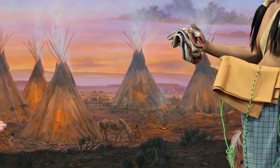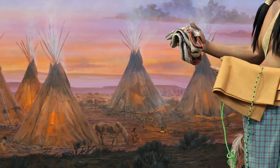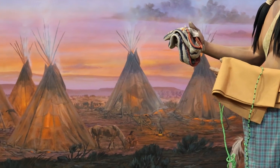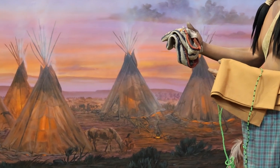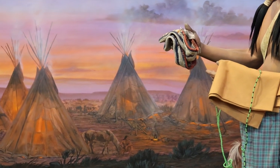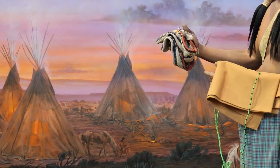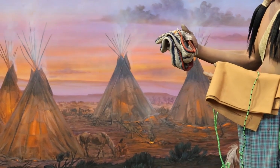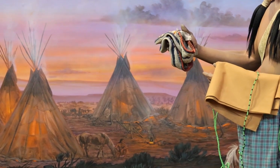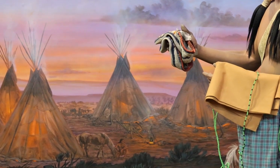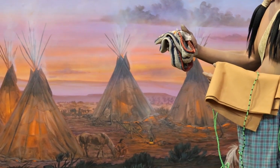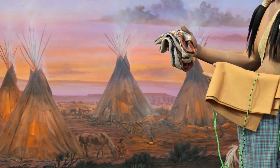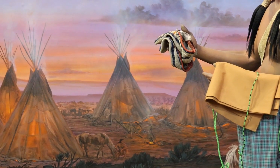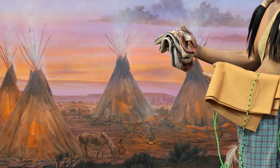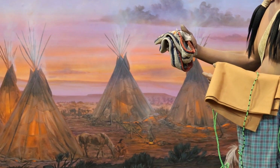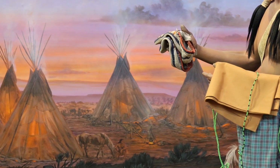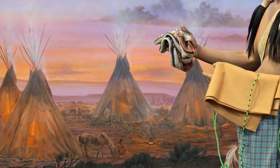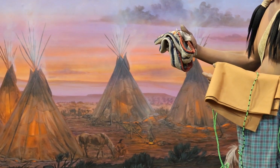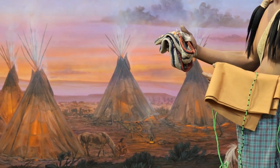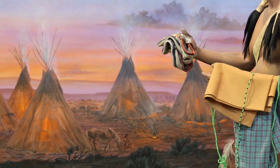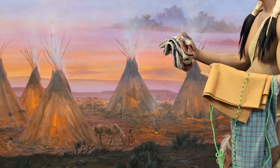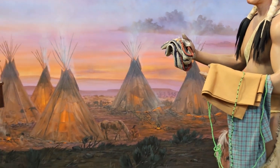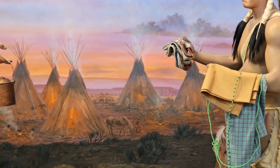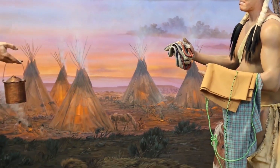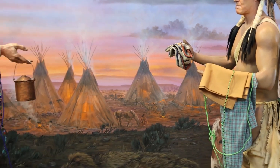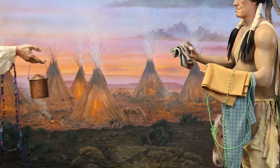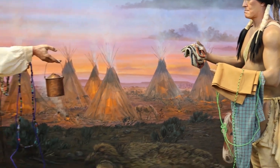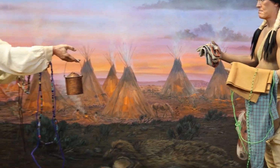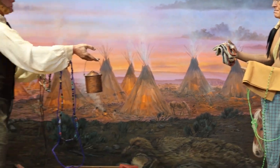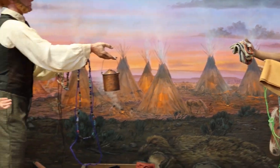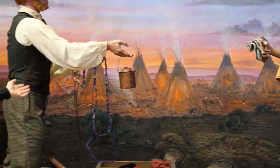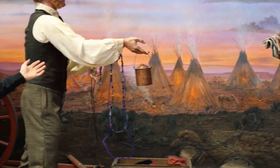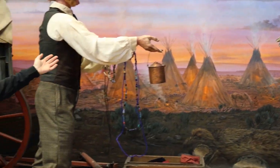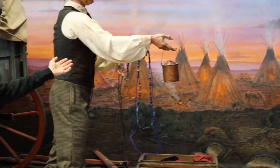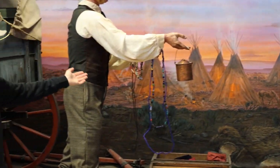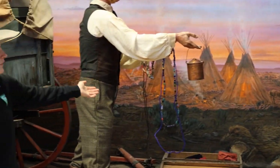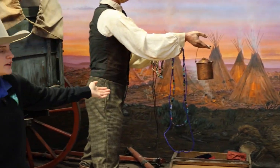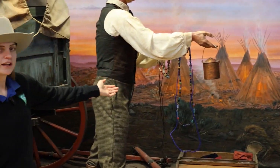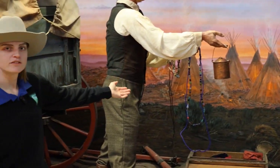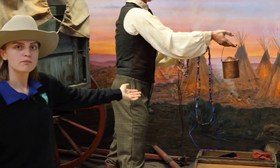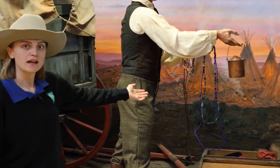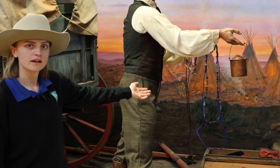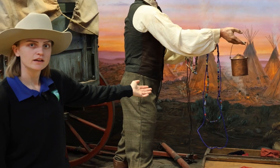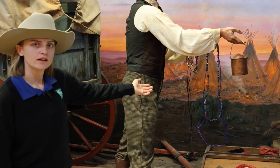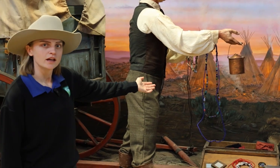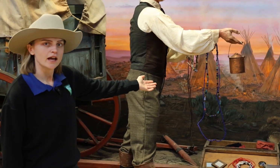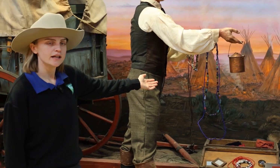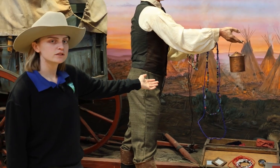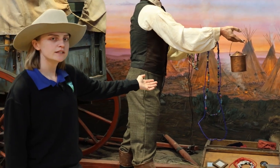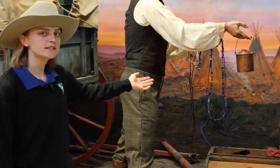the pioneer traded him for some beads right over here that the that the Native made. And so these